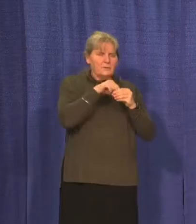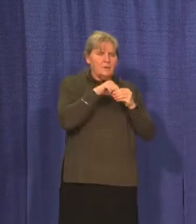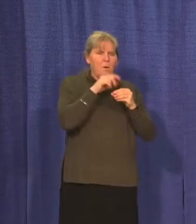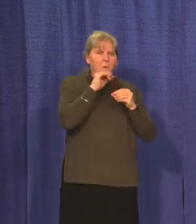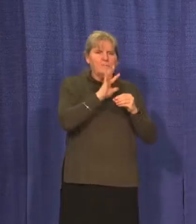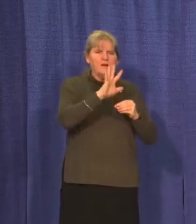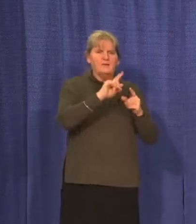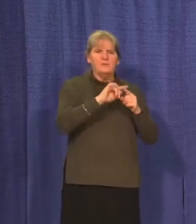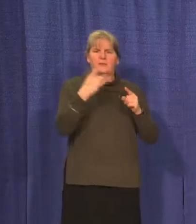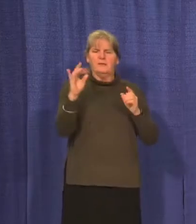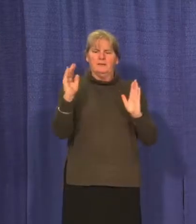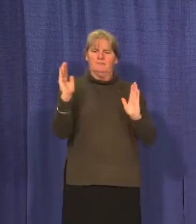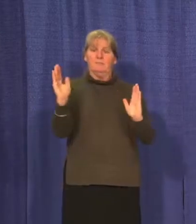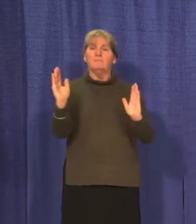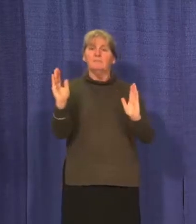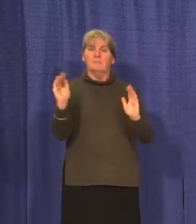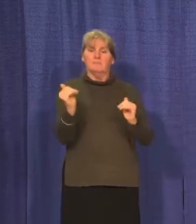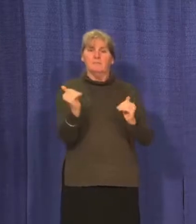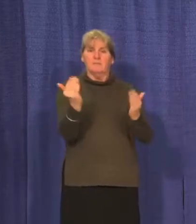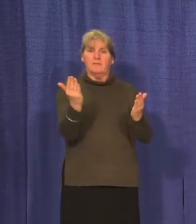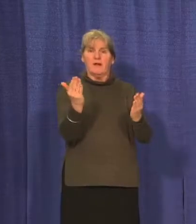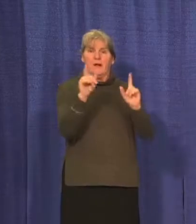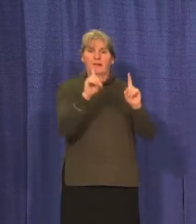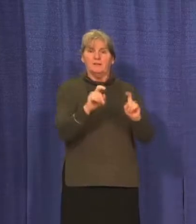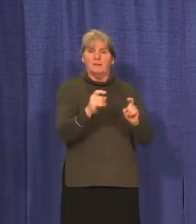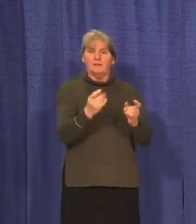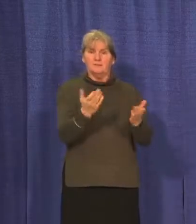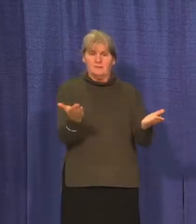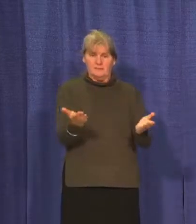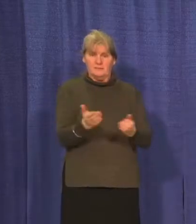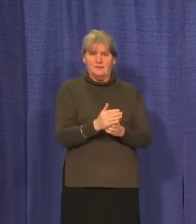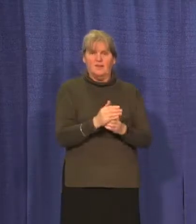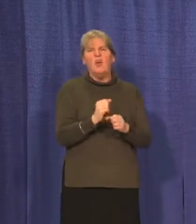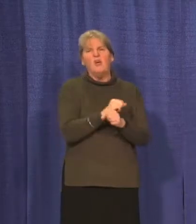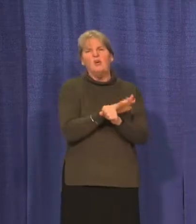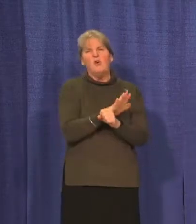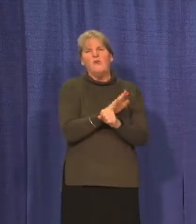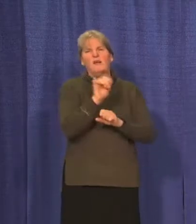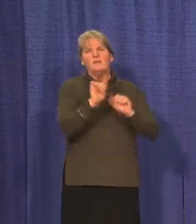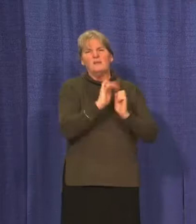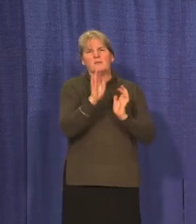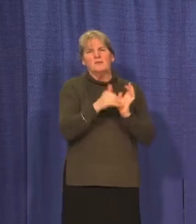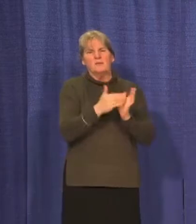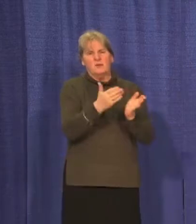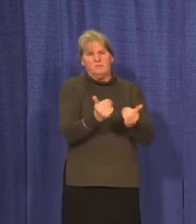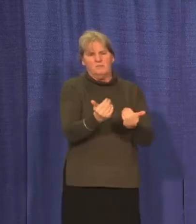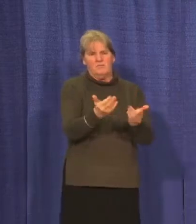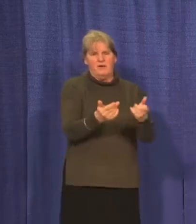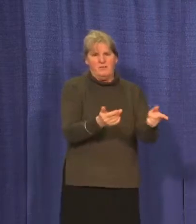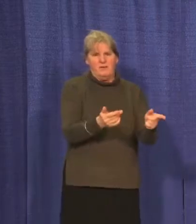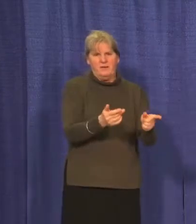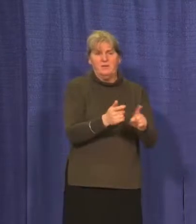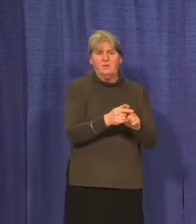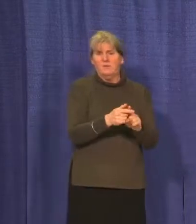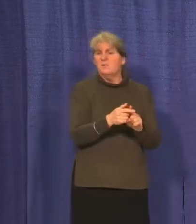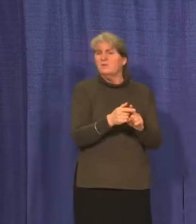aged five to 18 years old in Whitehorse at the COVID testing assessment centre. We are close to having this